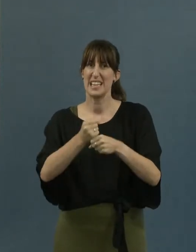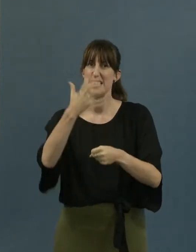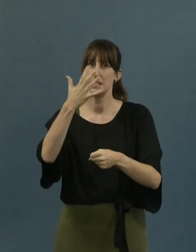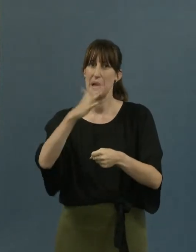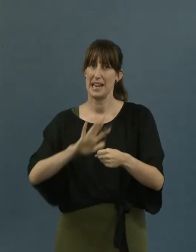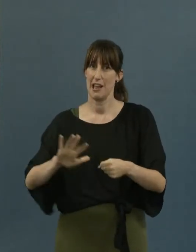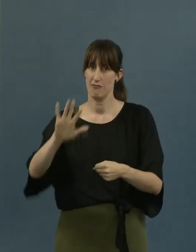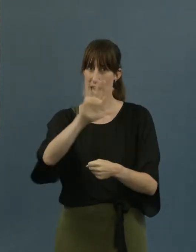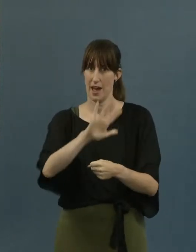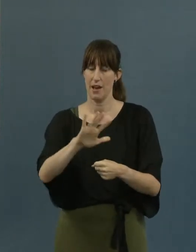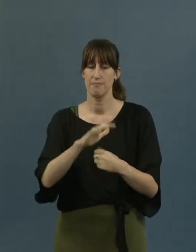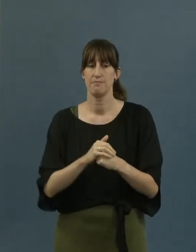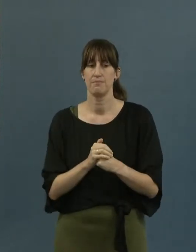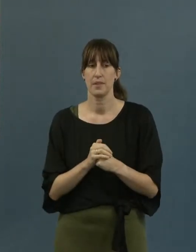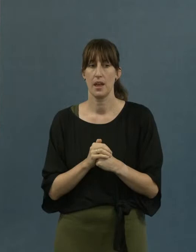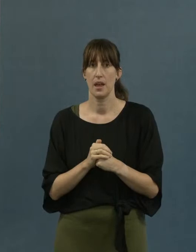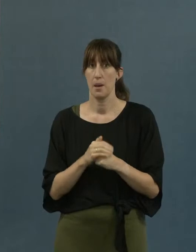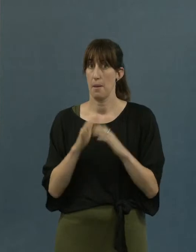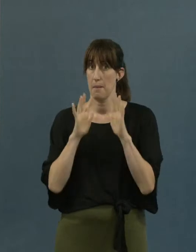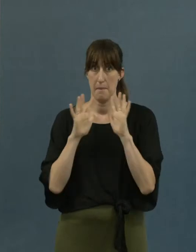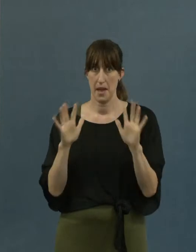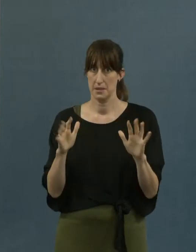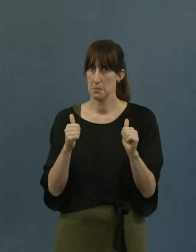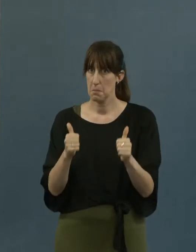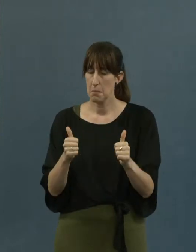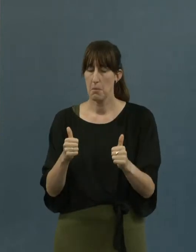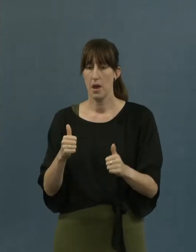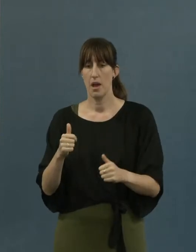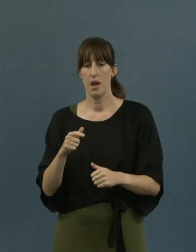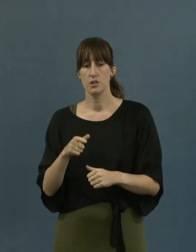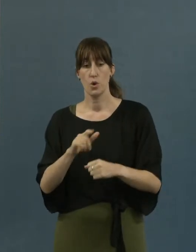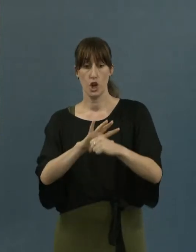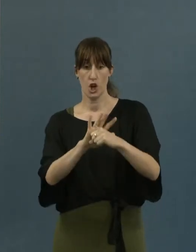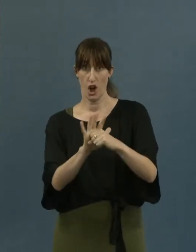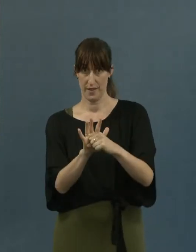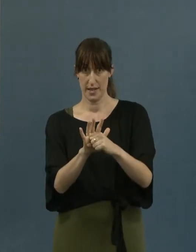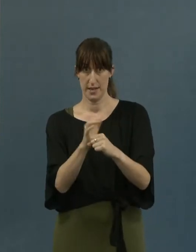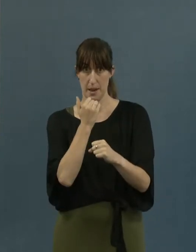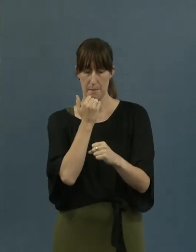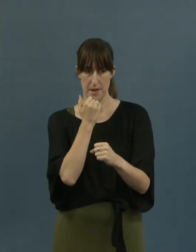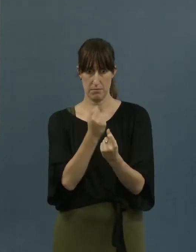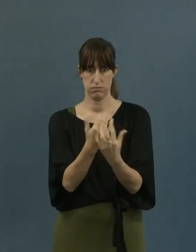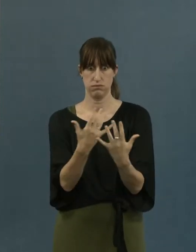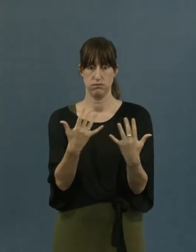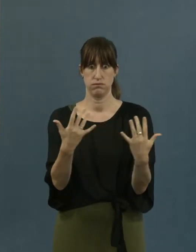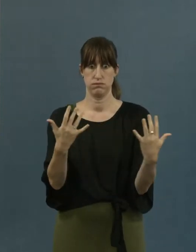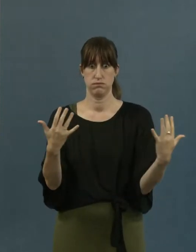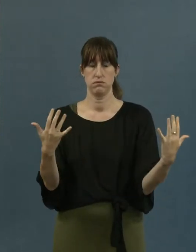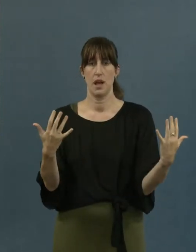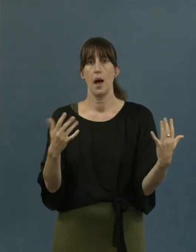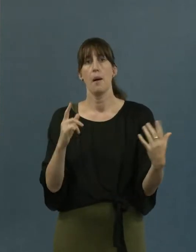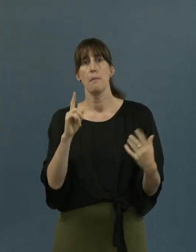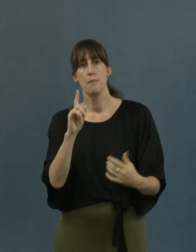look after themselves. In Tarfafity we've seen an amazing response to not only rising numbers of COVID cases within